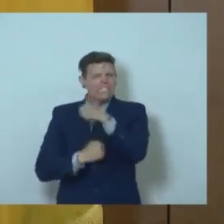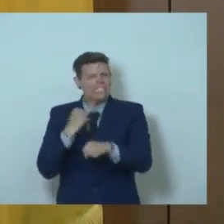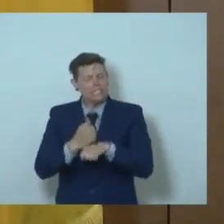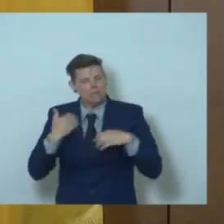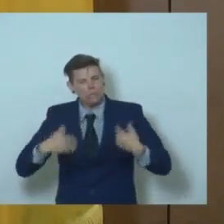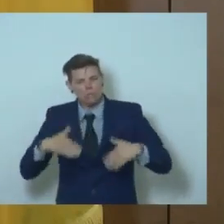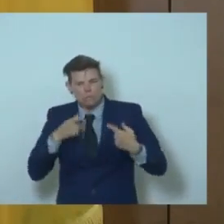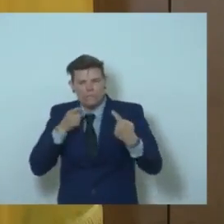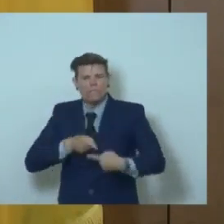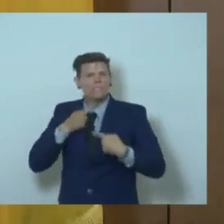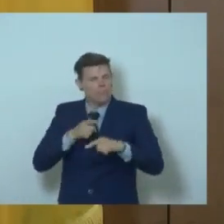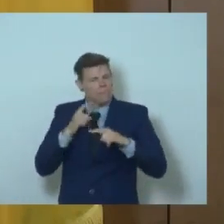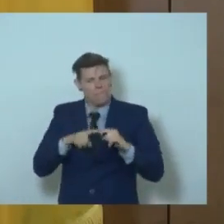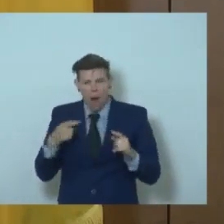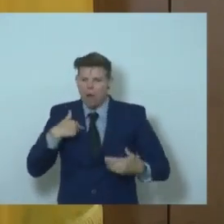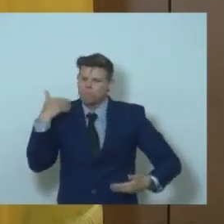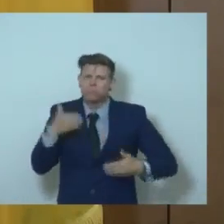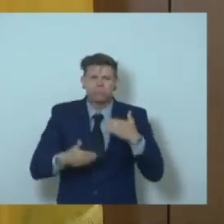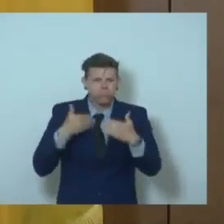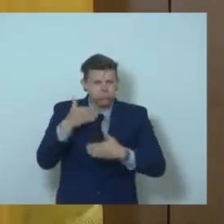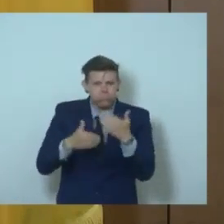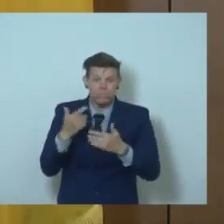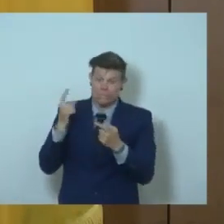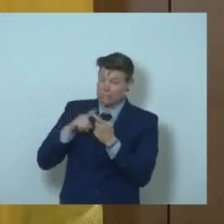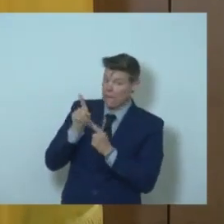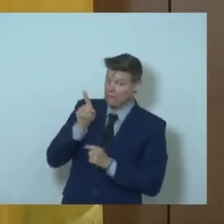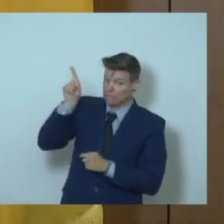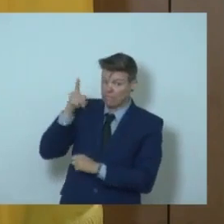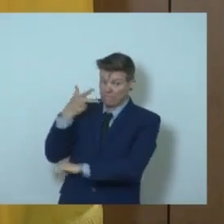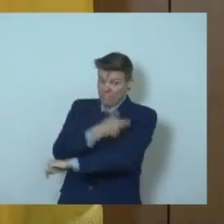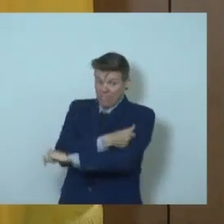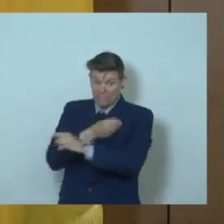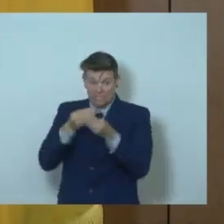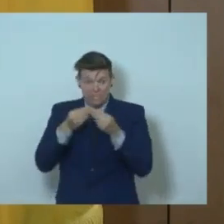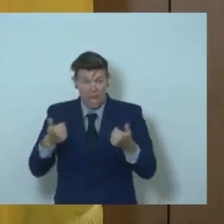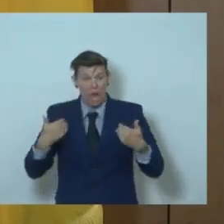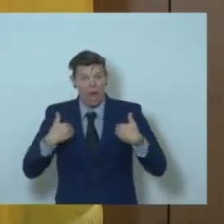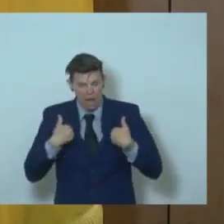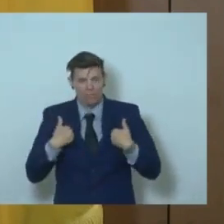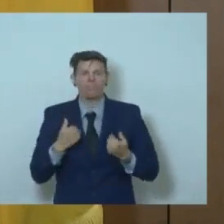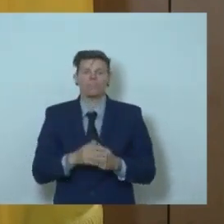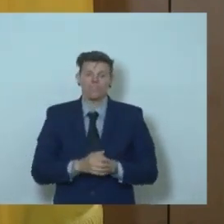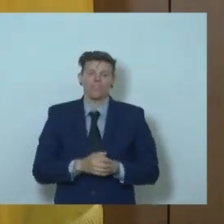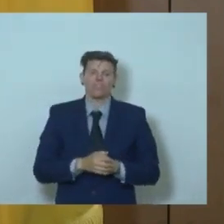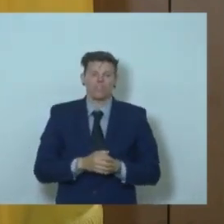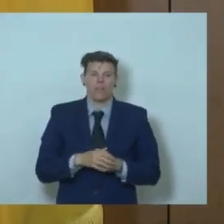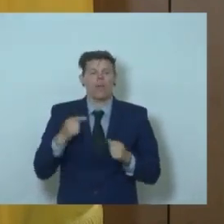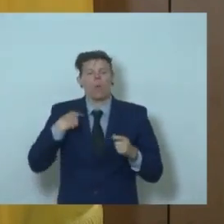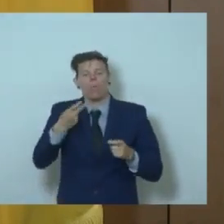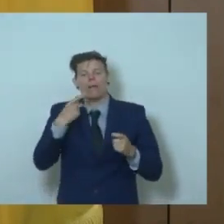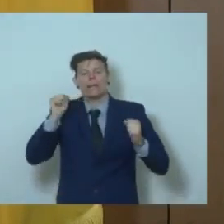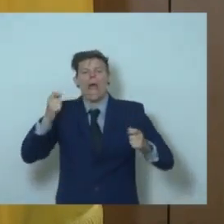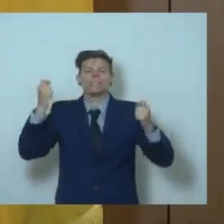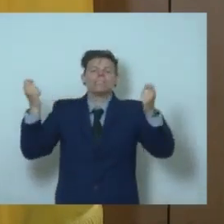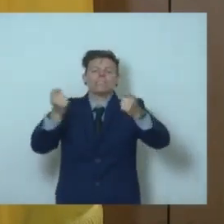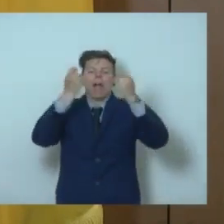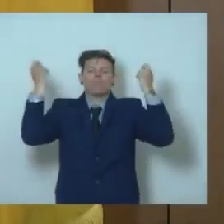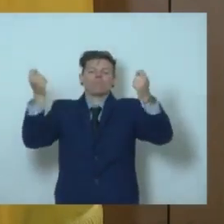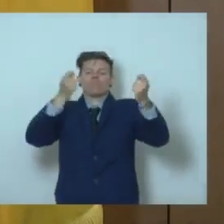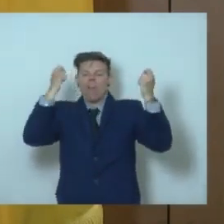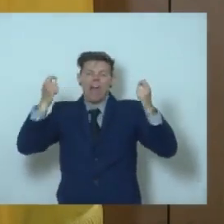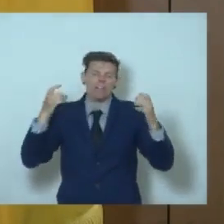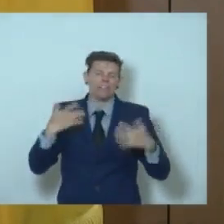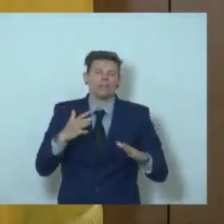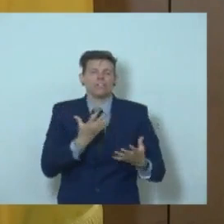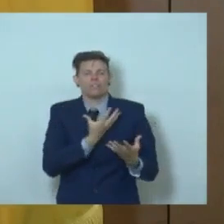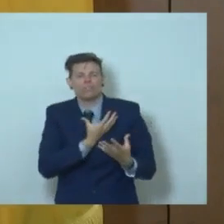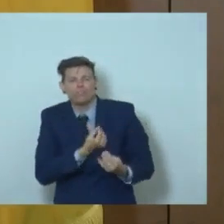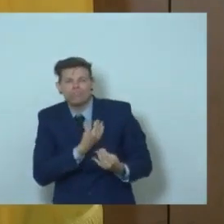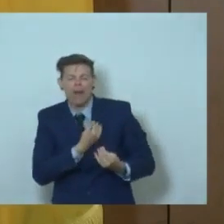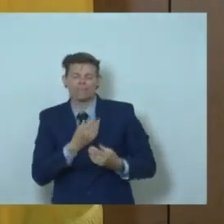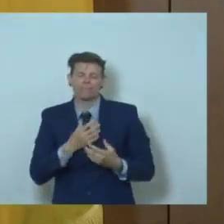THROUGH THIS REALLY CHALLENGING YEAR AND AS WE DO THAT OR YEAR AND A HALF OR TWO YEARS DEPENDING UPON THE AVAILABILITY OF A RELIABLE VACCINE.